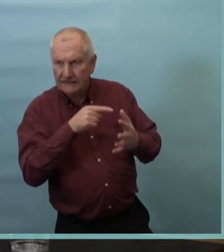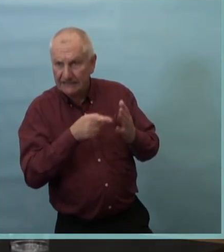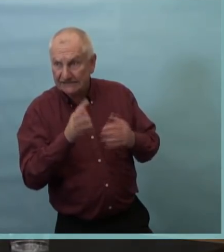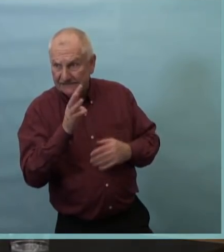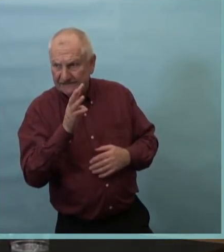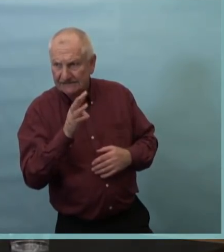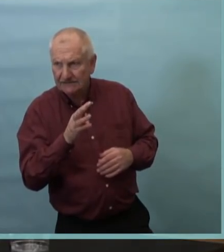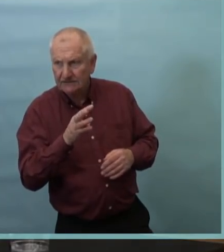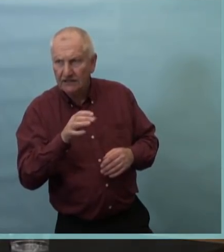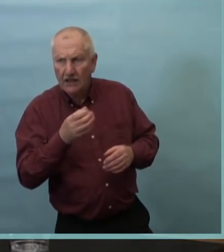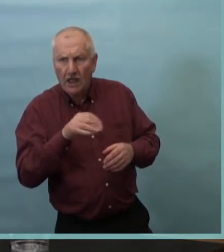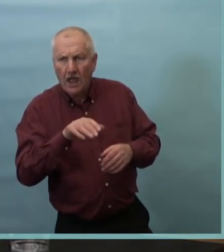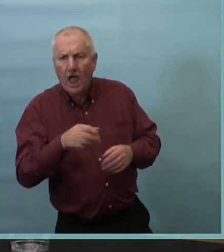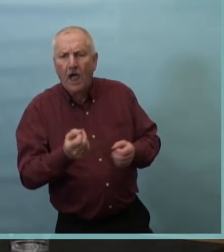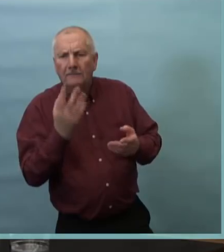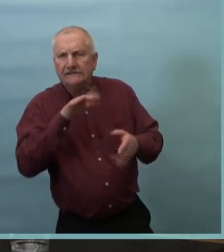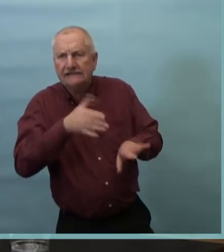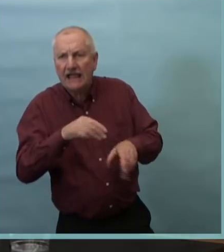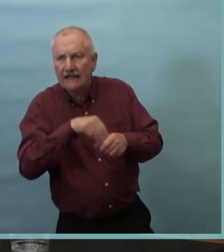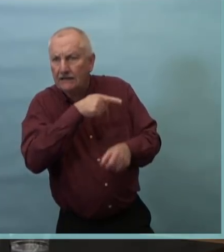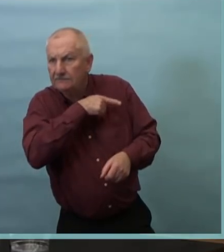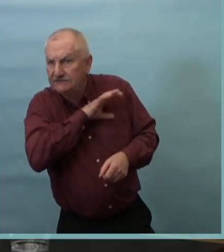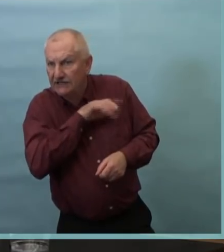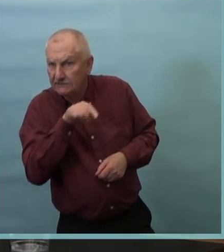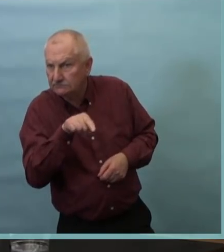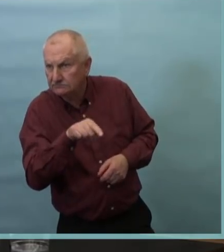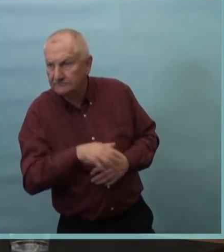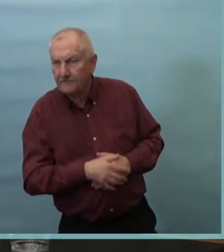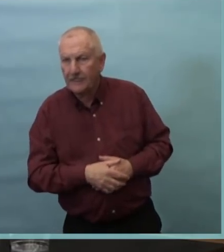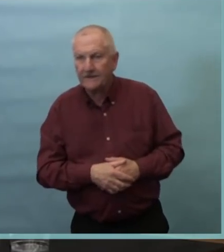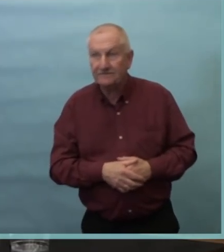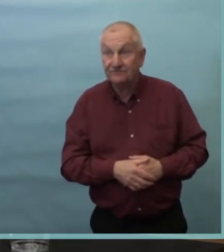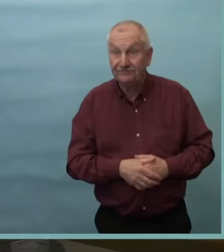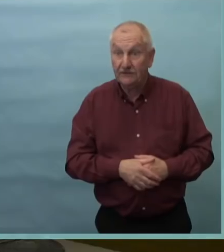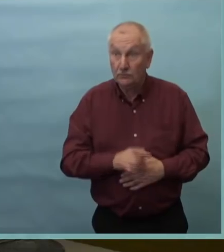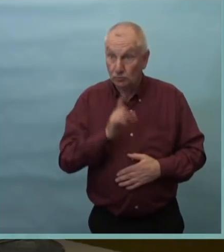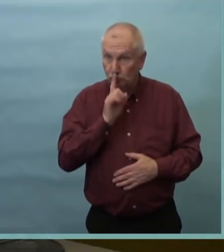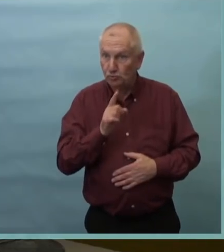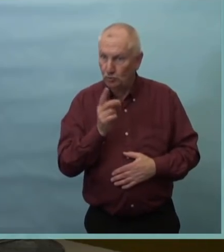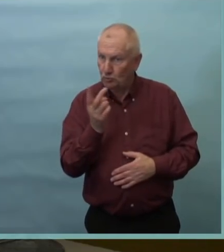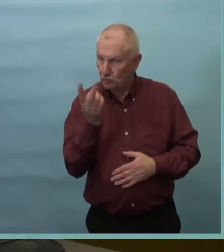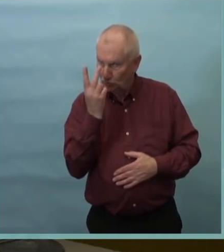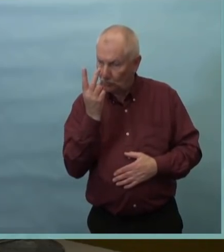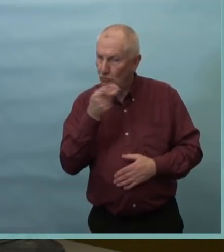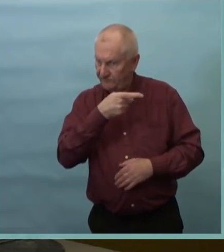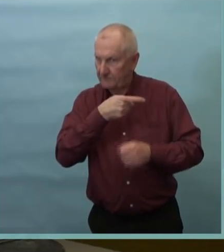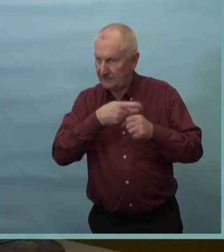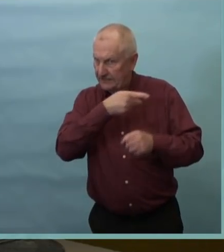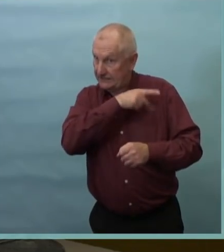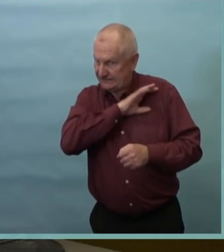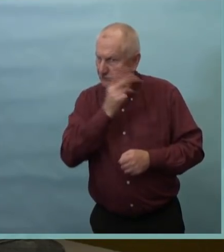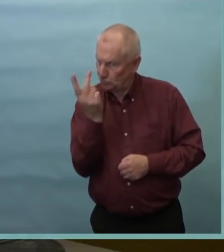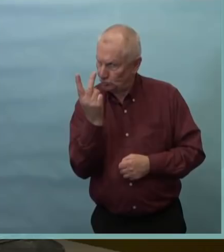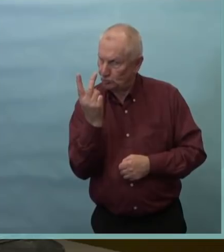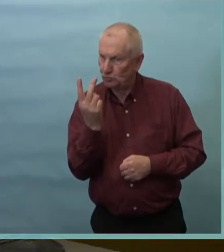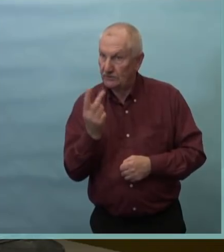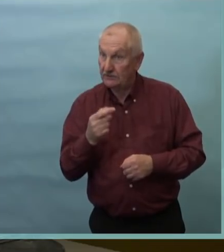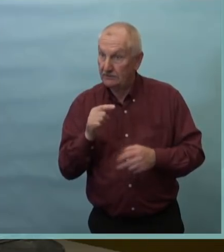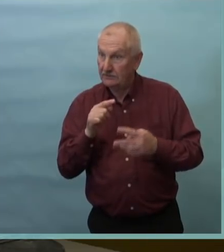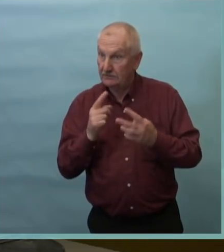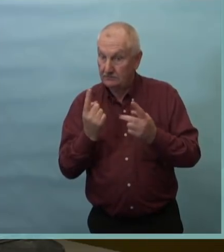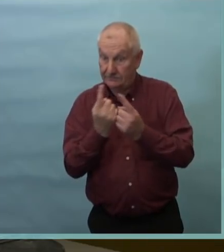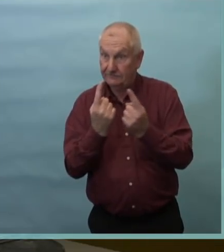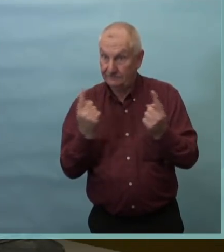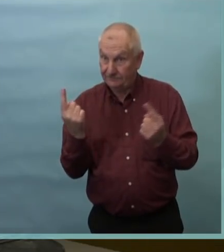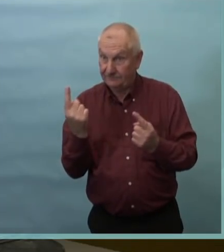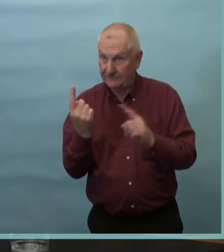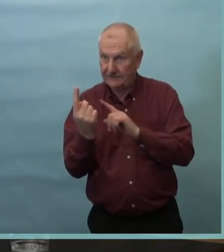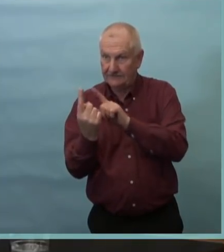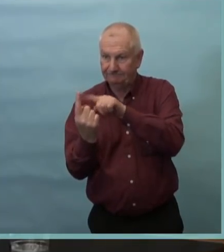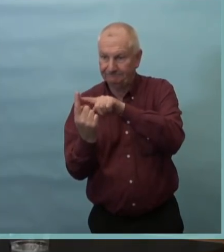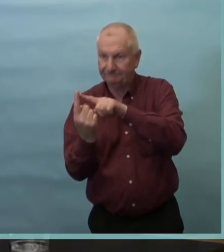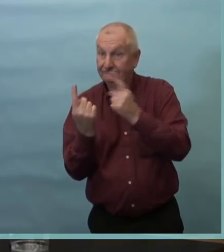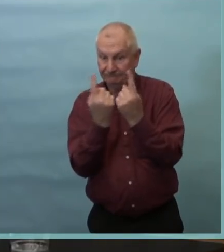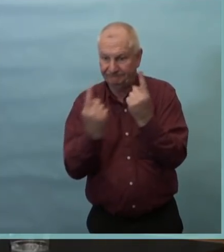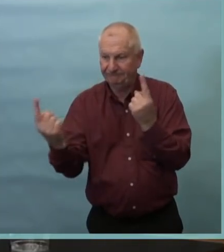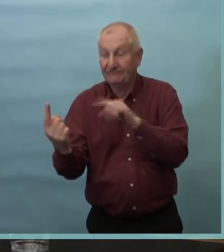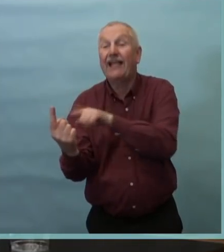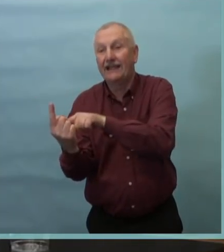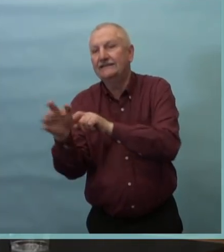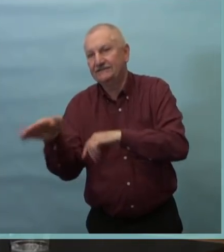believe two cases and one death personal care home well two that were once a